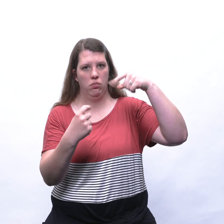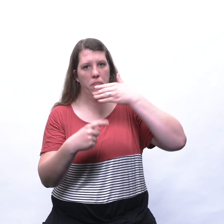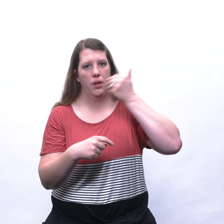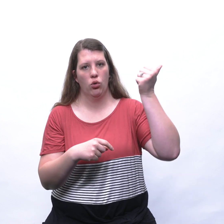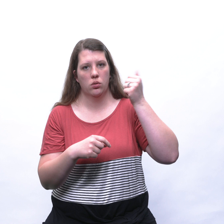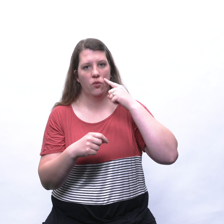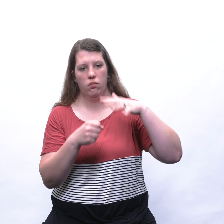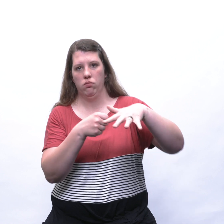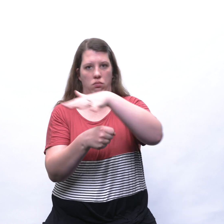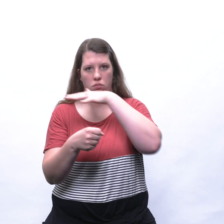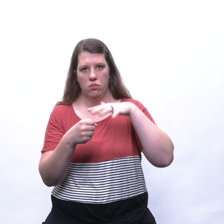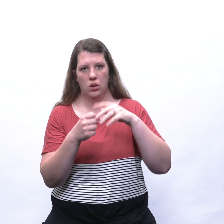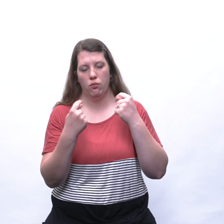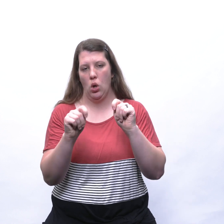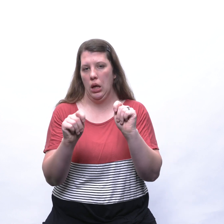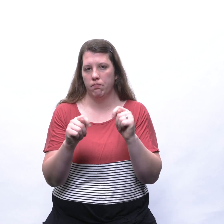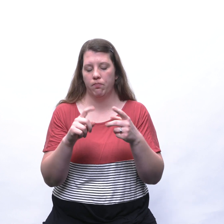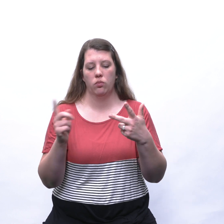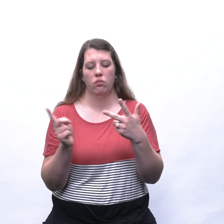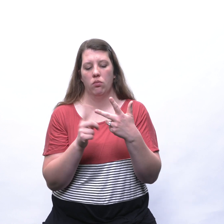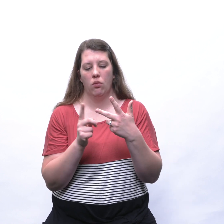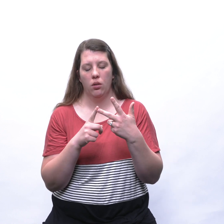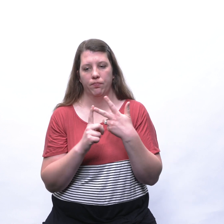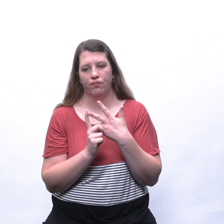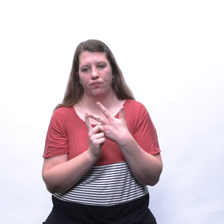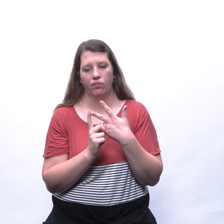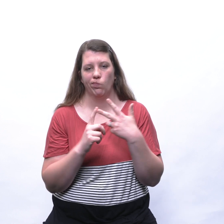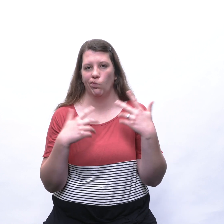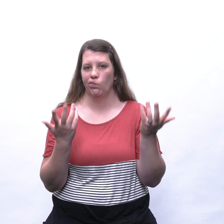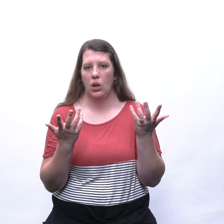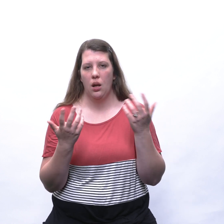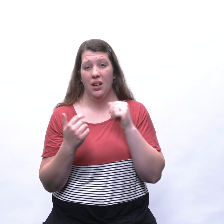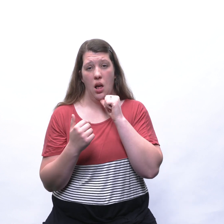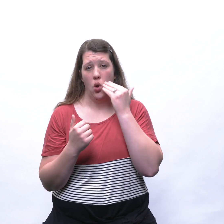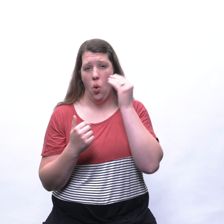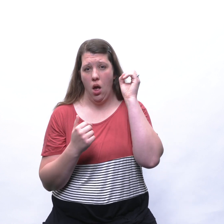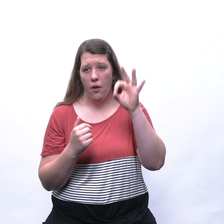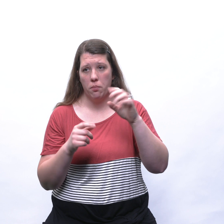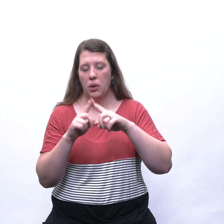Video remote interpreters can be improved. That whole solution can be improved. It's not the best.